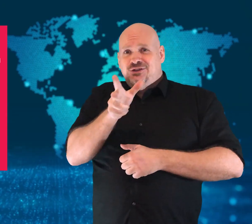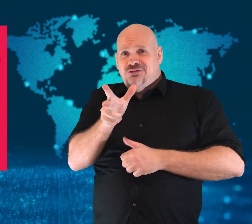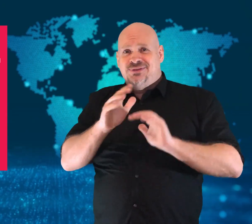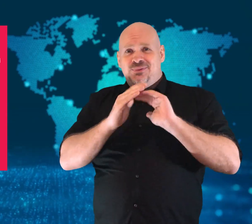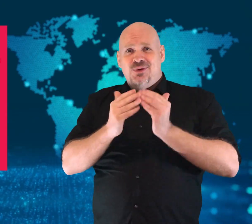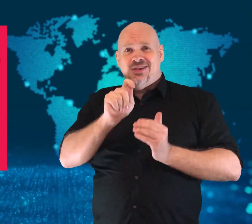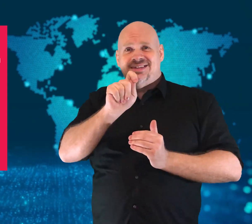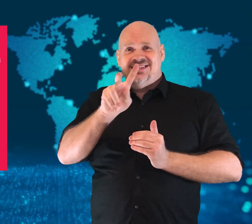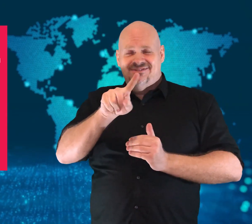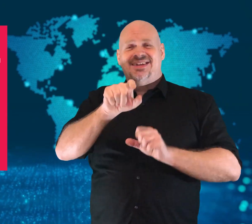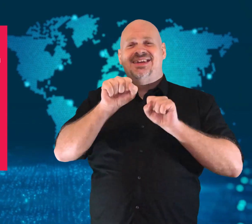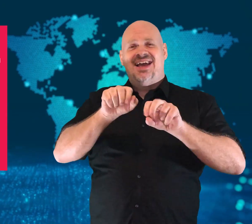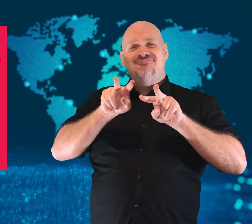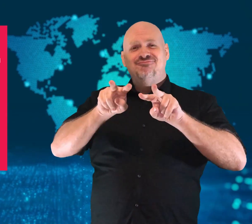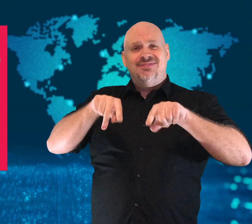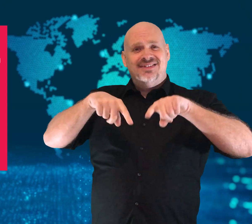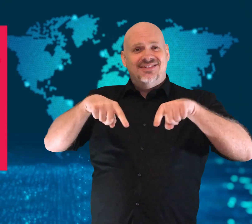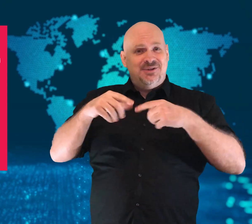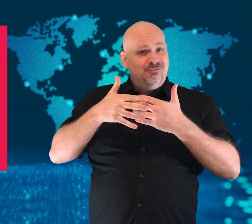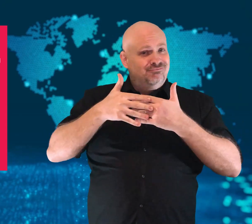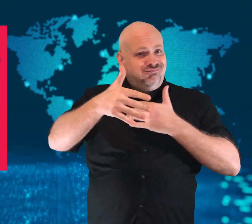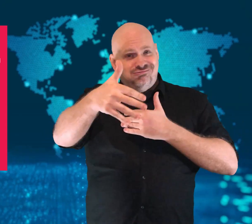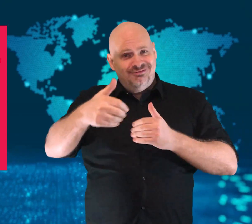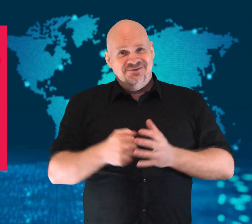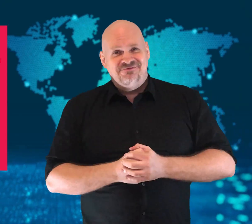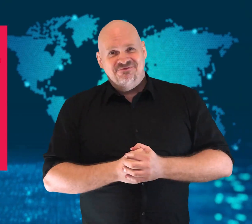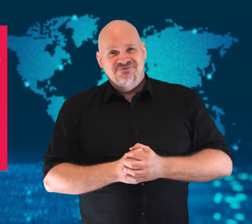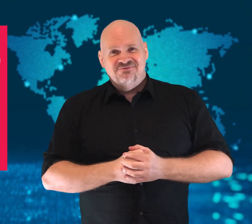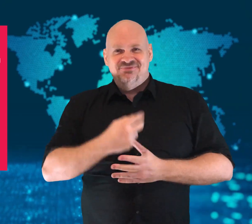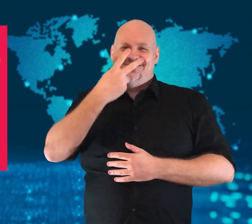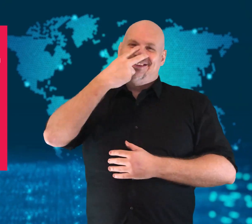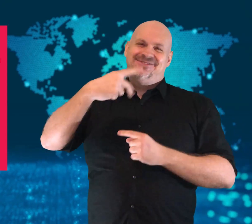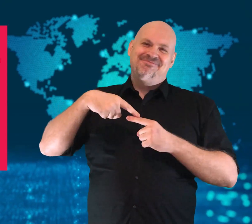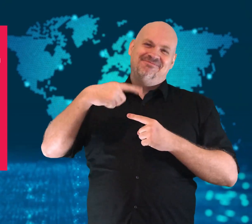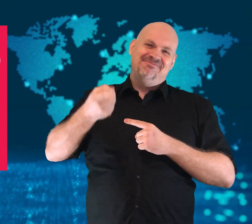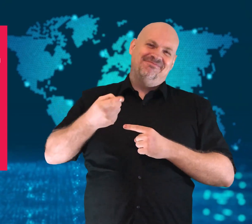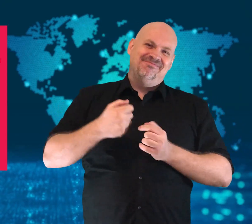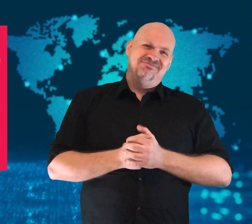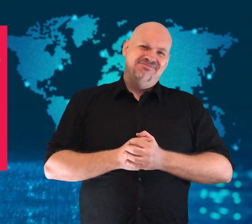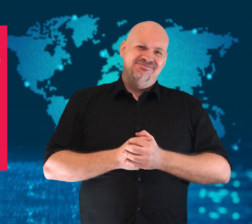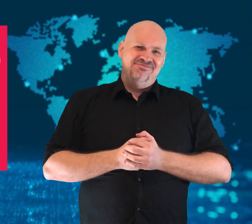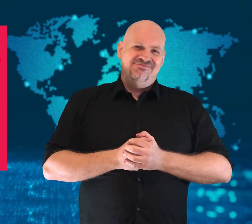and follow H3 World TV to get new video updates! See you next time!